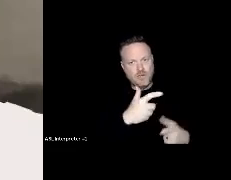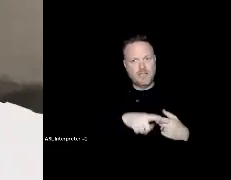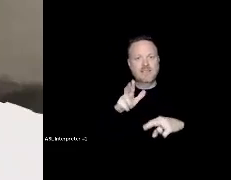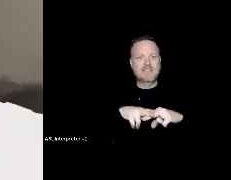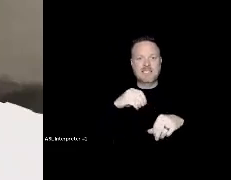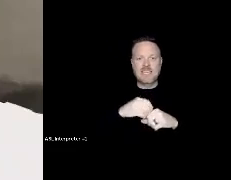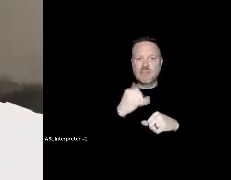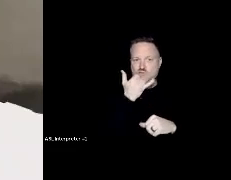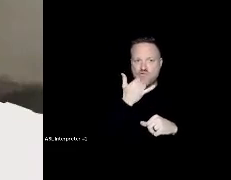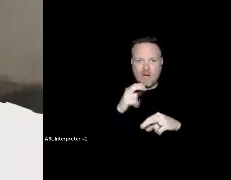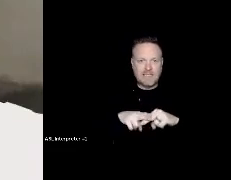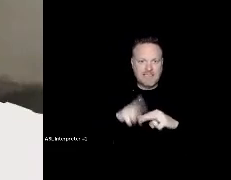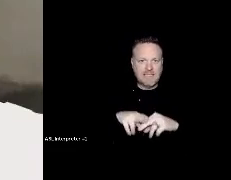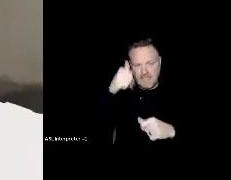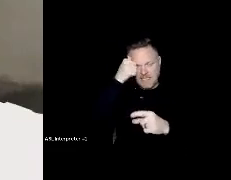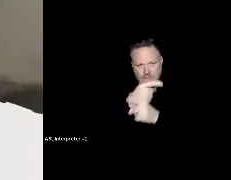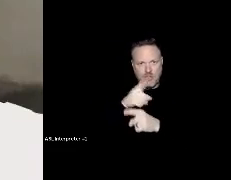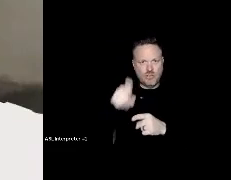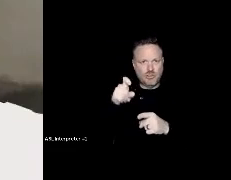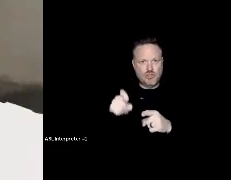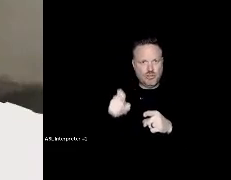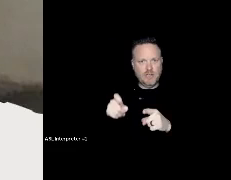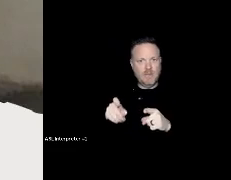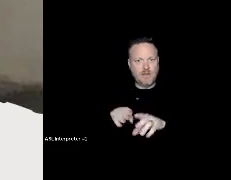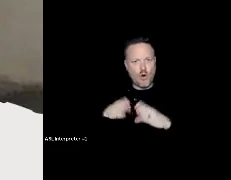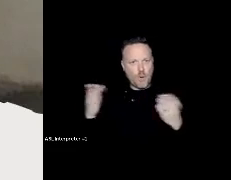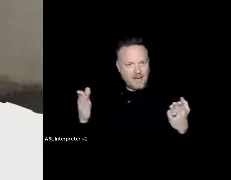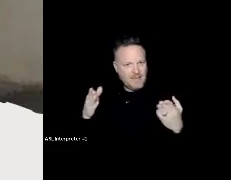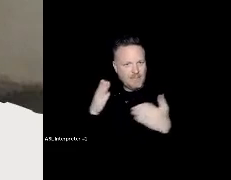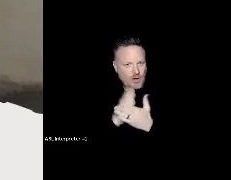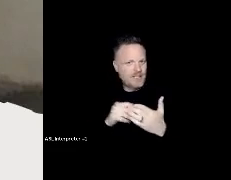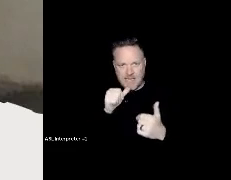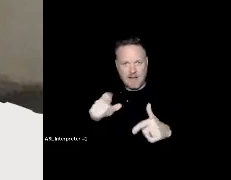His brother should have been in the opening of the ride and he was not. He got catapulted, hit